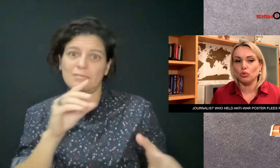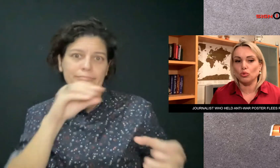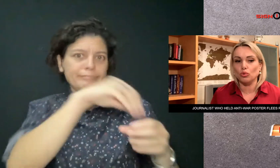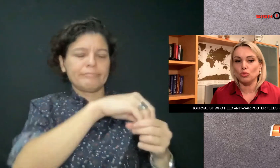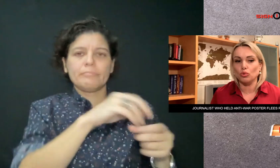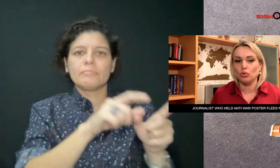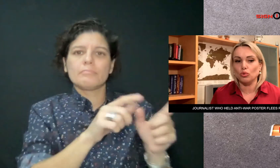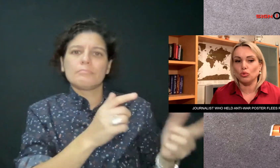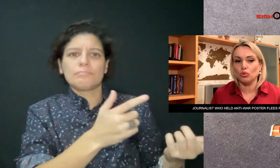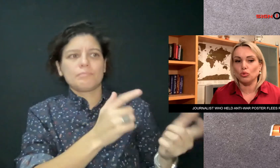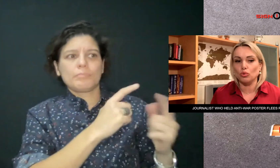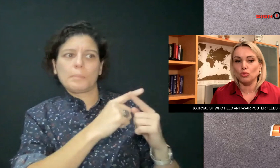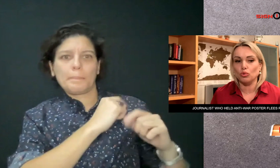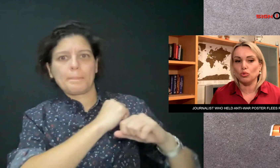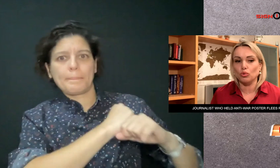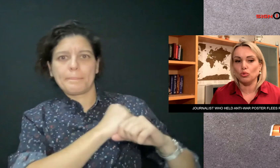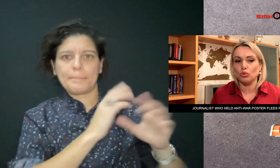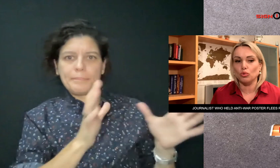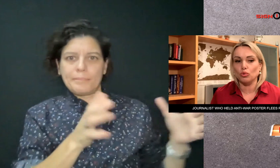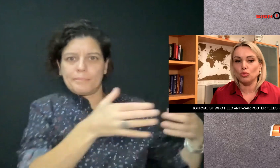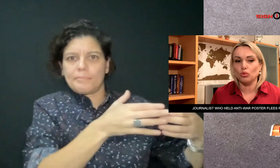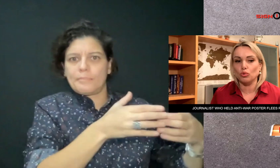she is now under protection in another European country